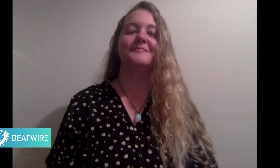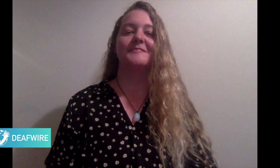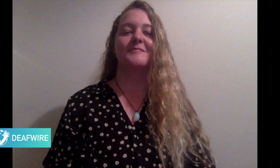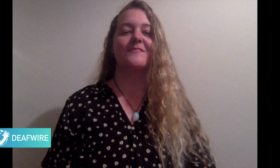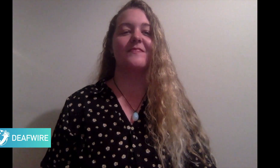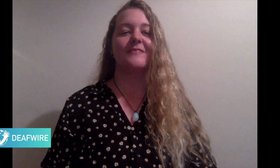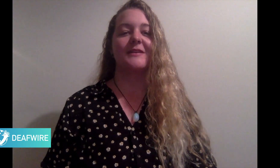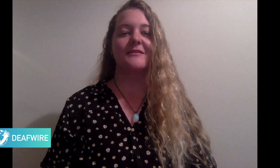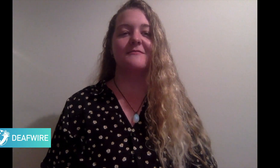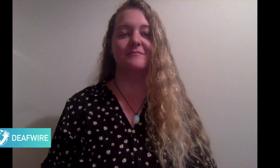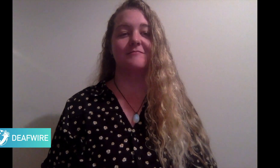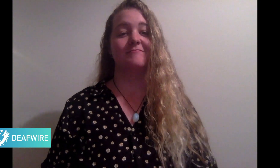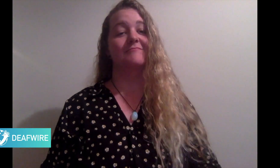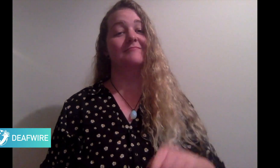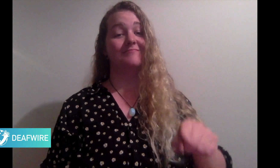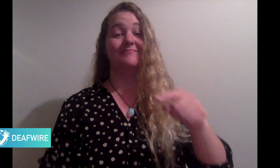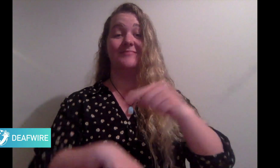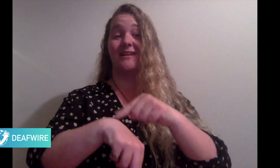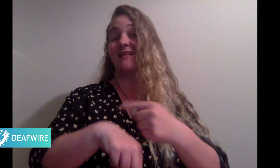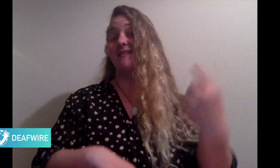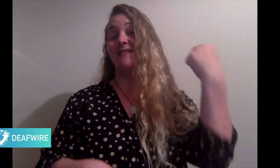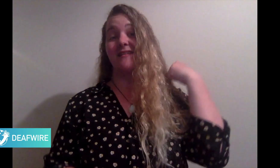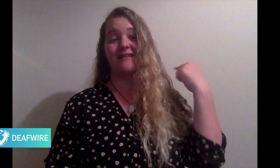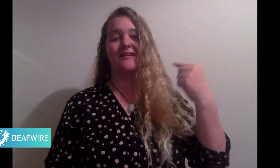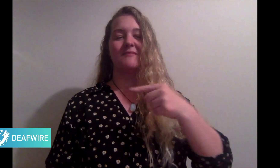as it was something to be ashamed of.